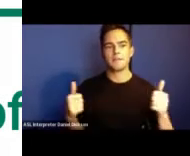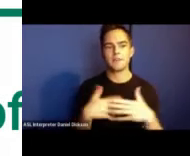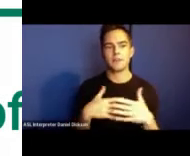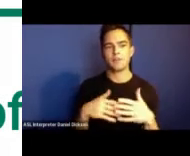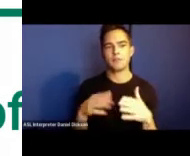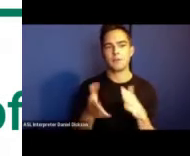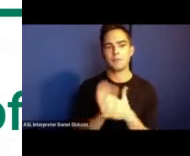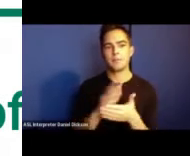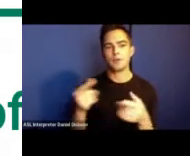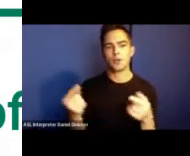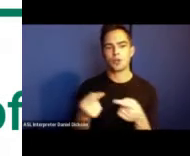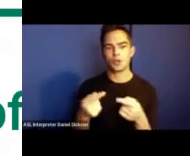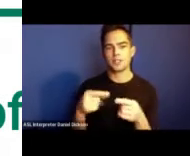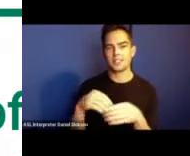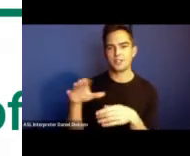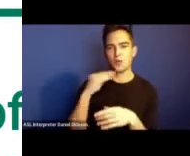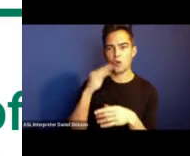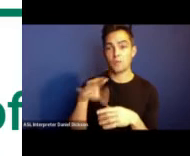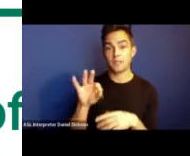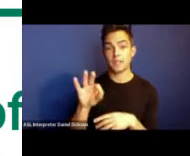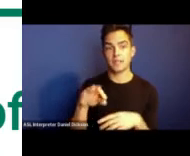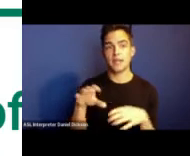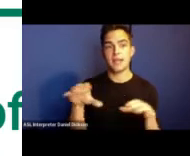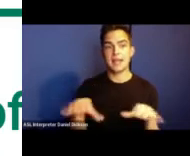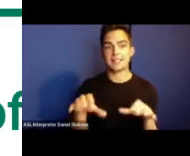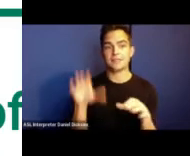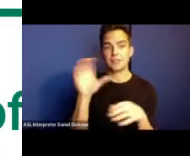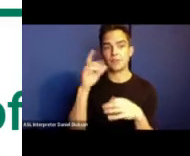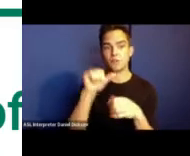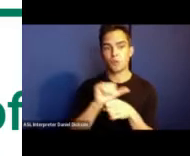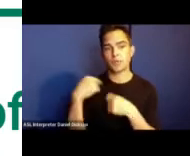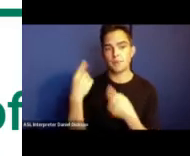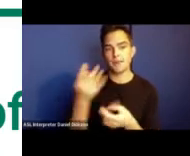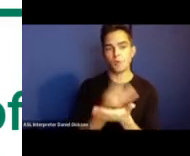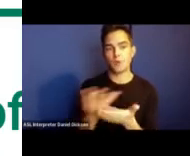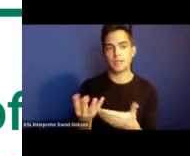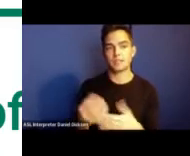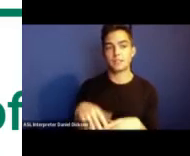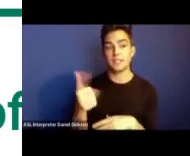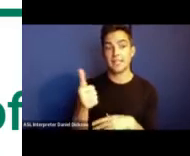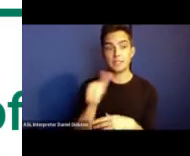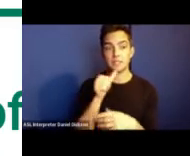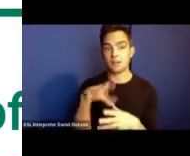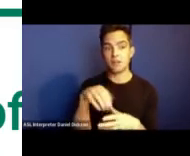hurt in the home. Nine actively seeking work in the last four weeks, or 10 not engaging in